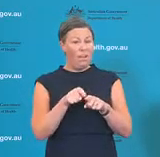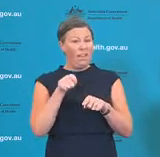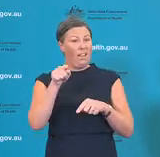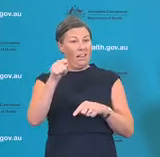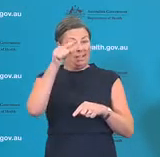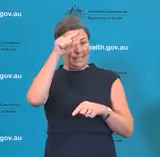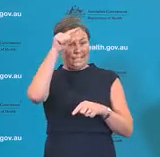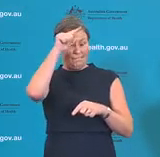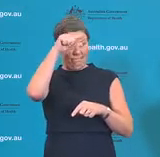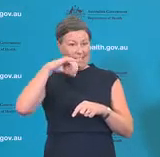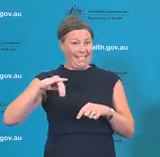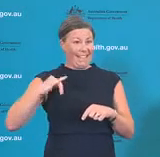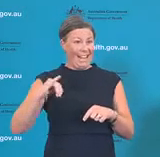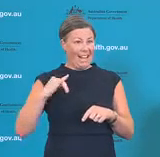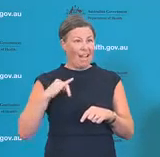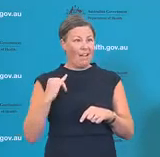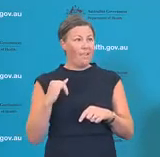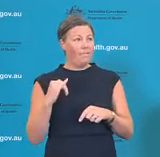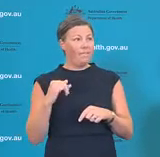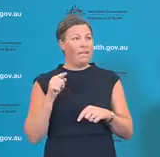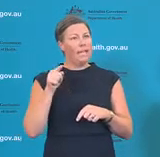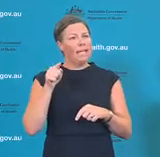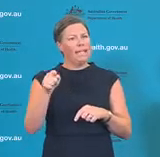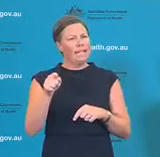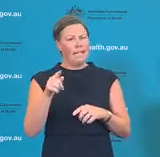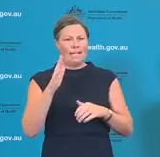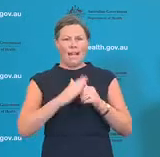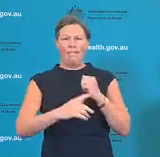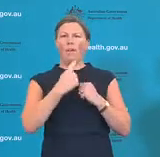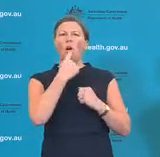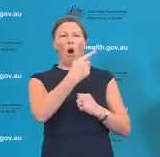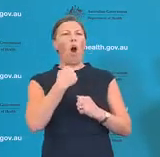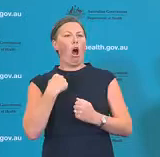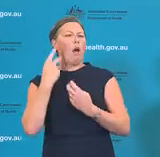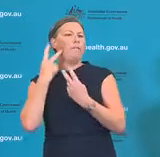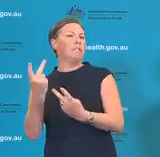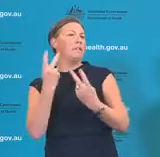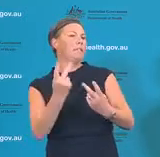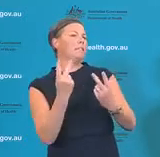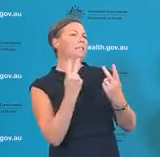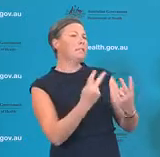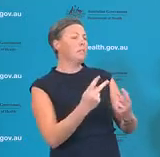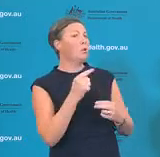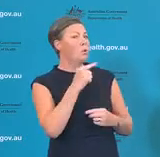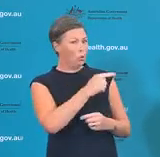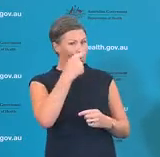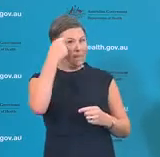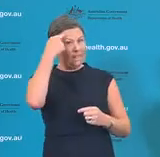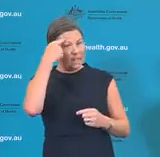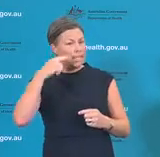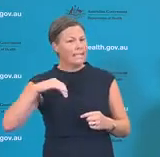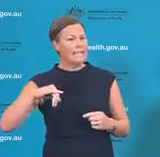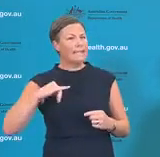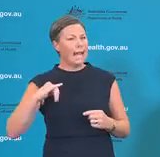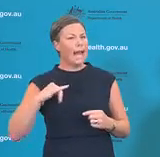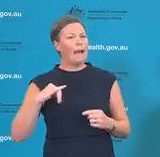they had to explain they'd been to those nursing homes, is there any value in health care workers potentially keeping their own notes of where they're going